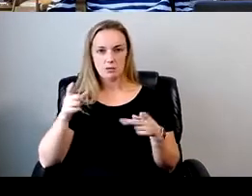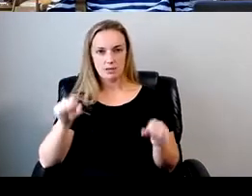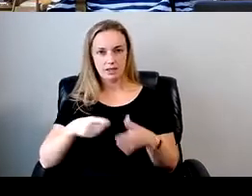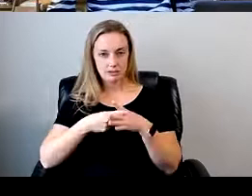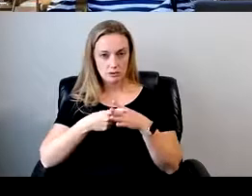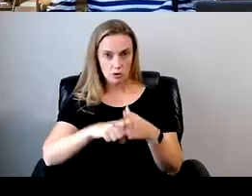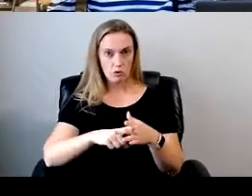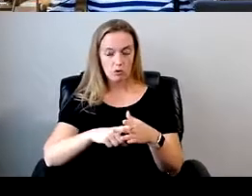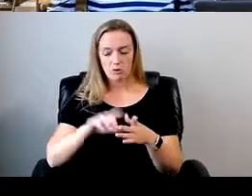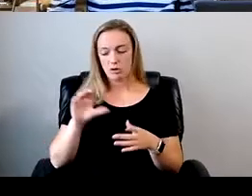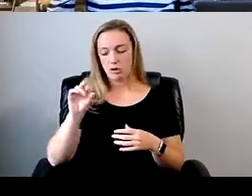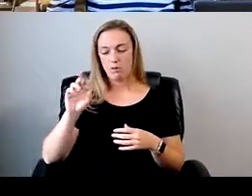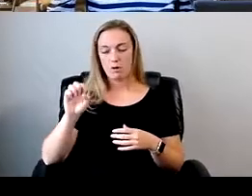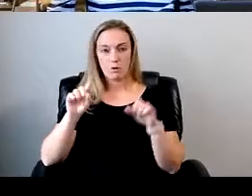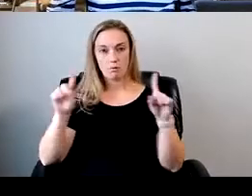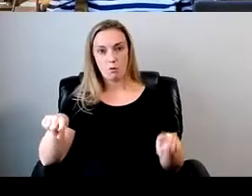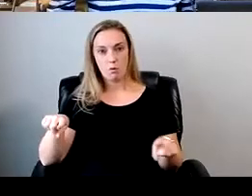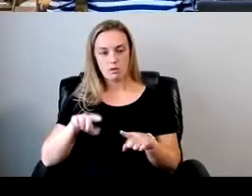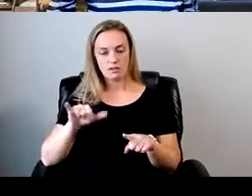So CORE boards are a great place for people